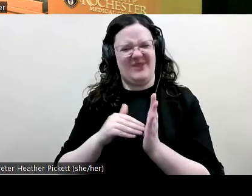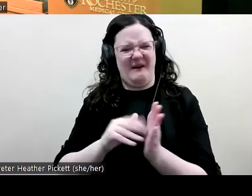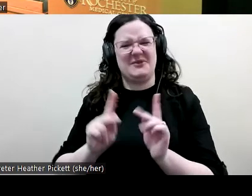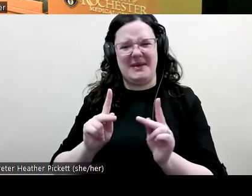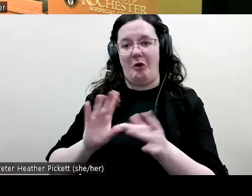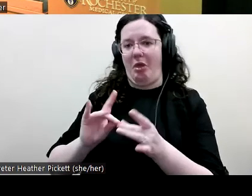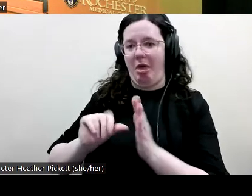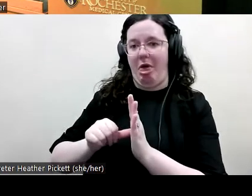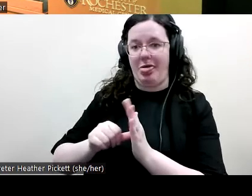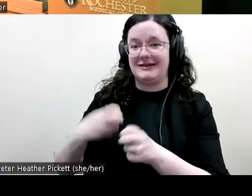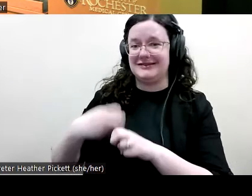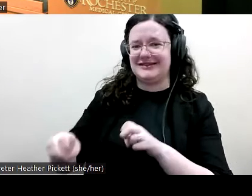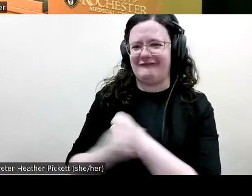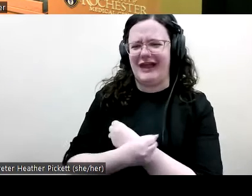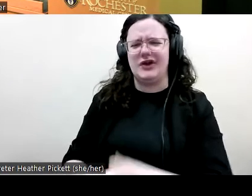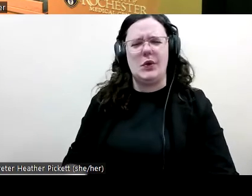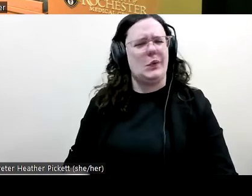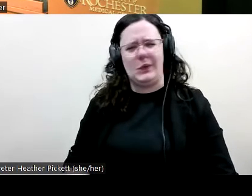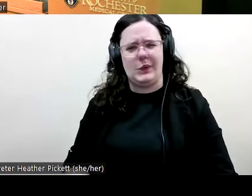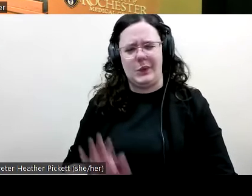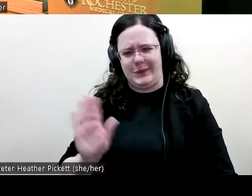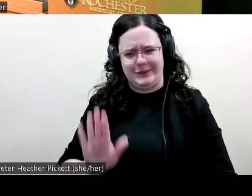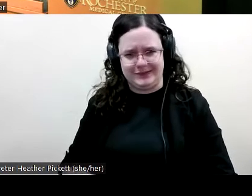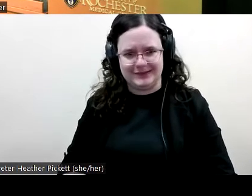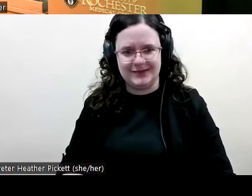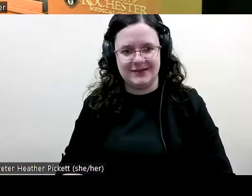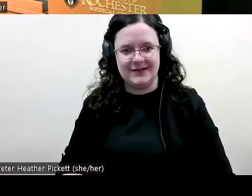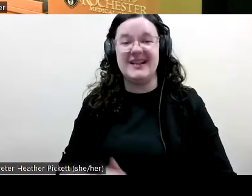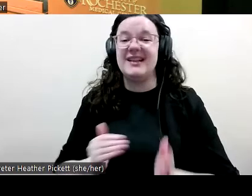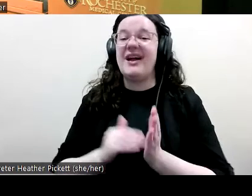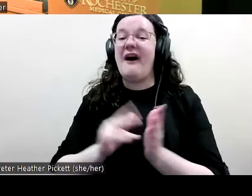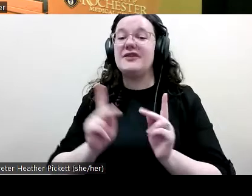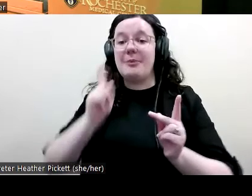a really somber picture you know that recovery is maybe not possible um and that can create conflict